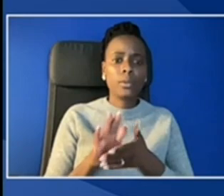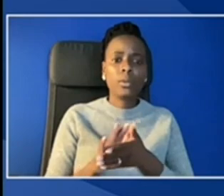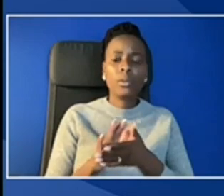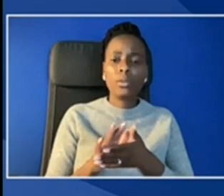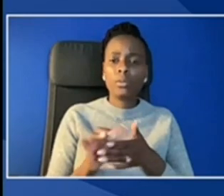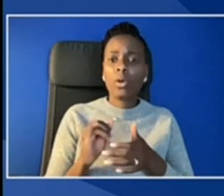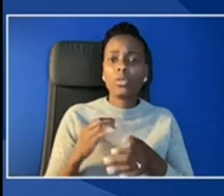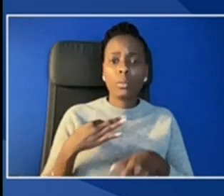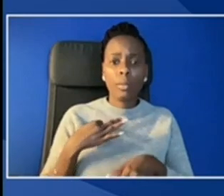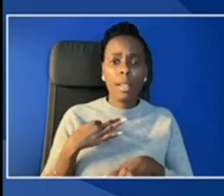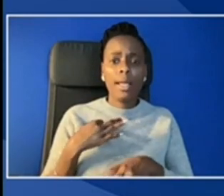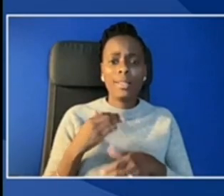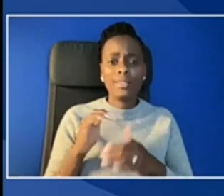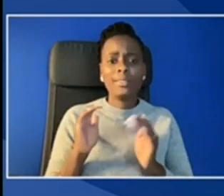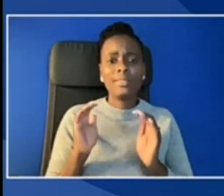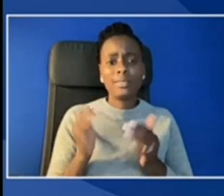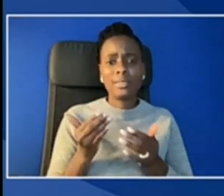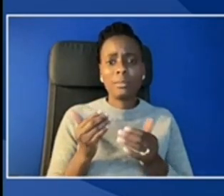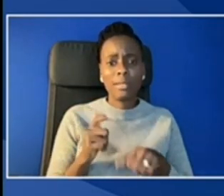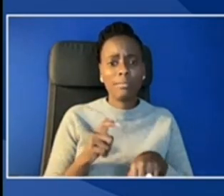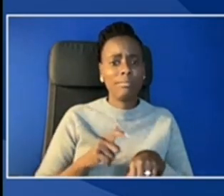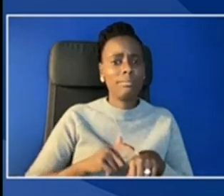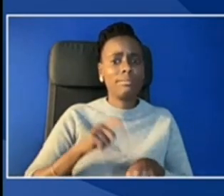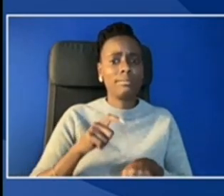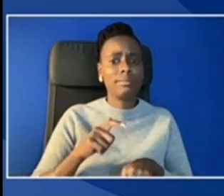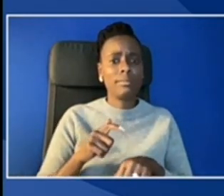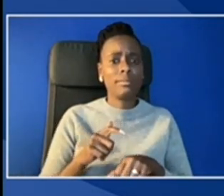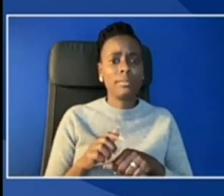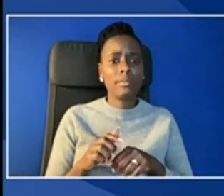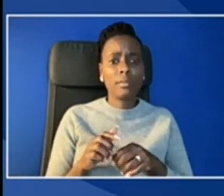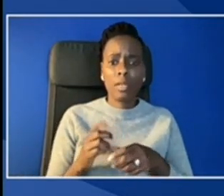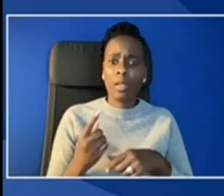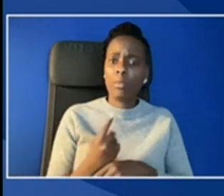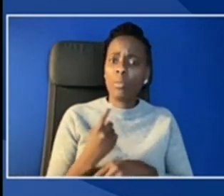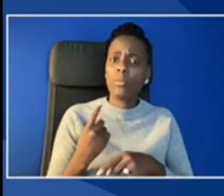just seem timely and appropriate to do a